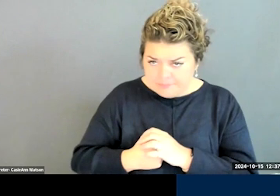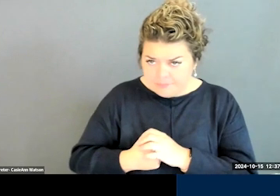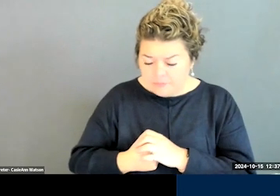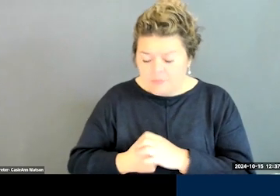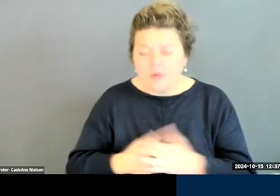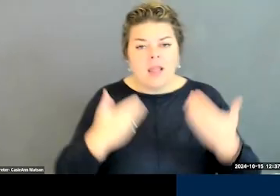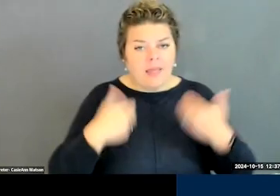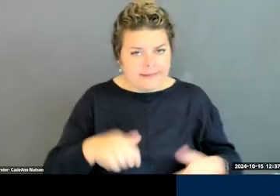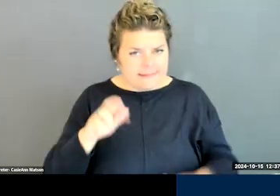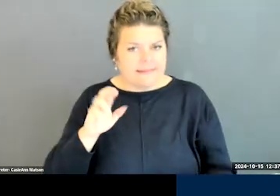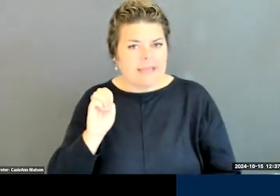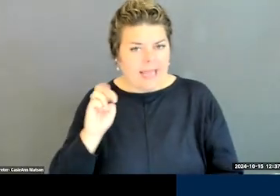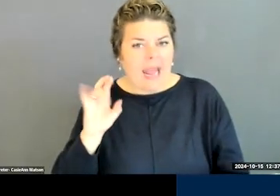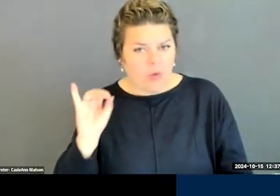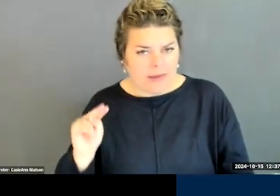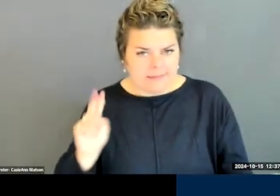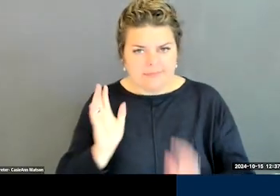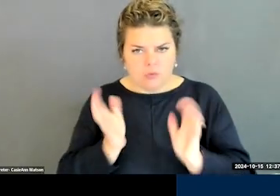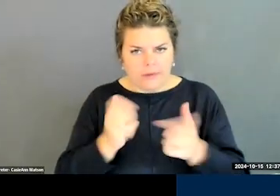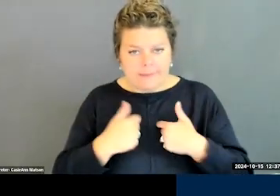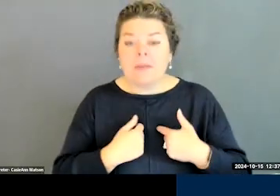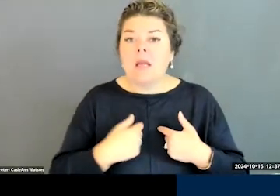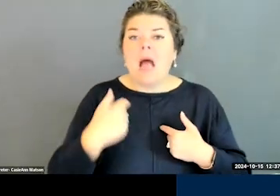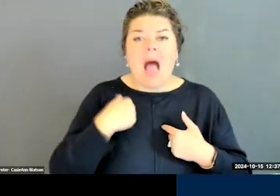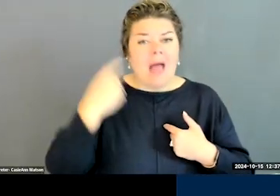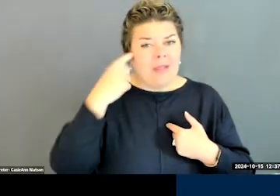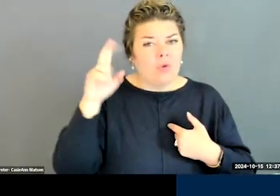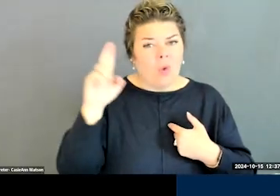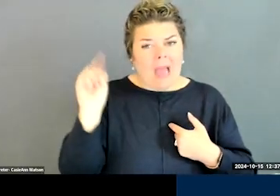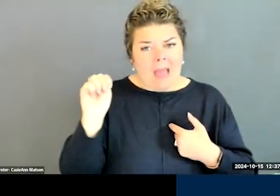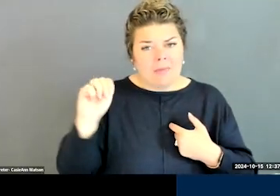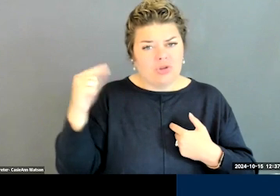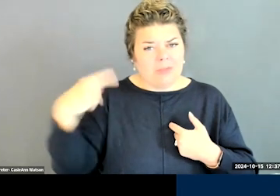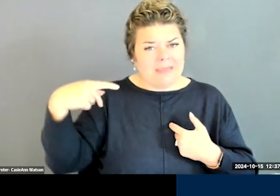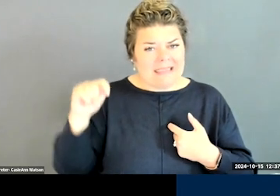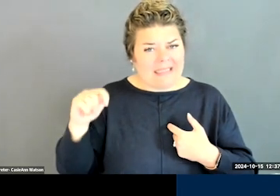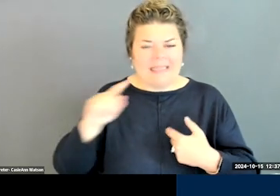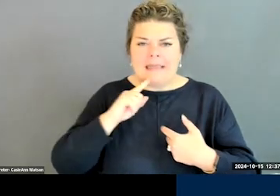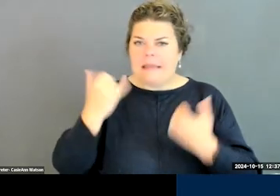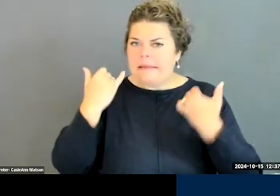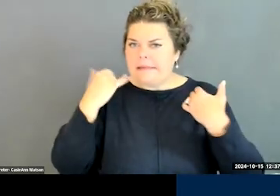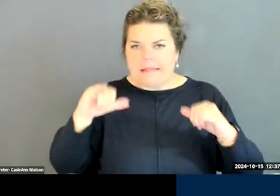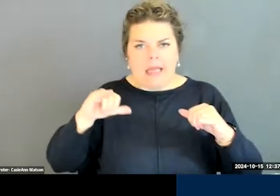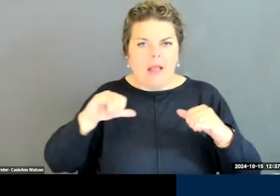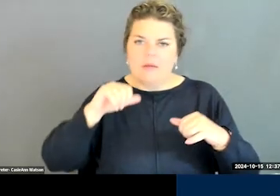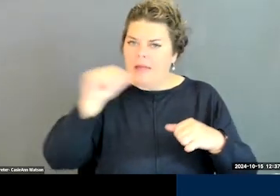This is Erin speaking, as far as I know, UM GPT is still expanding its database of information.